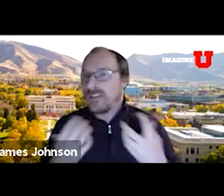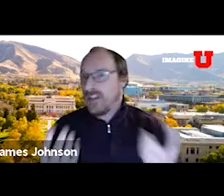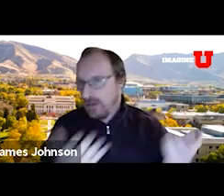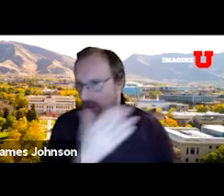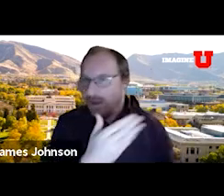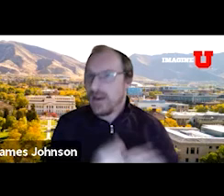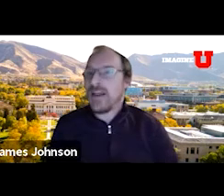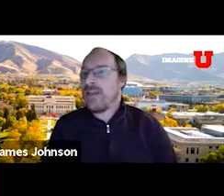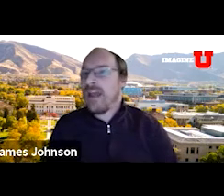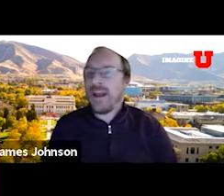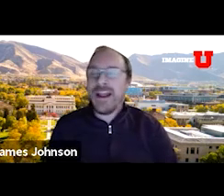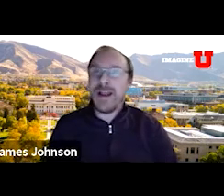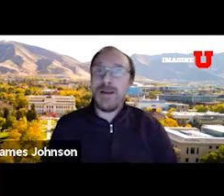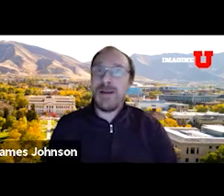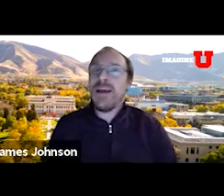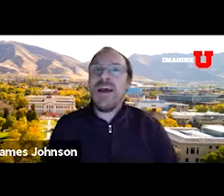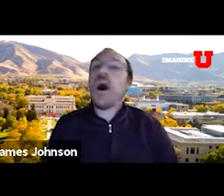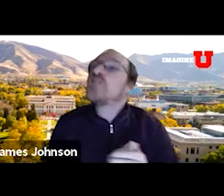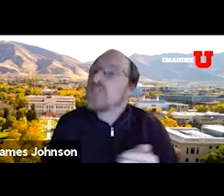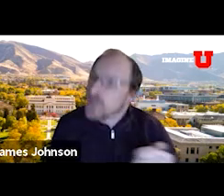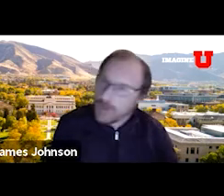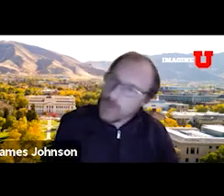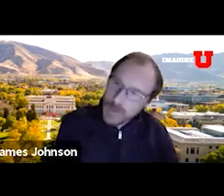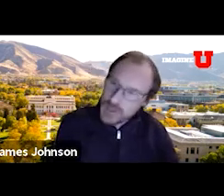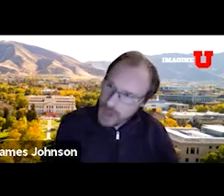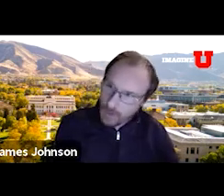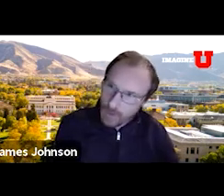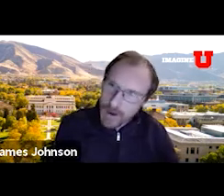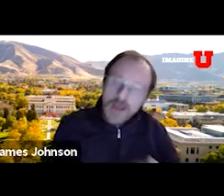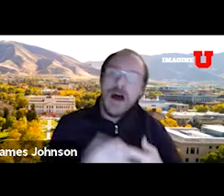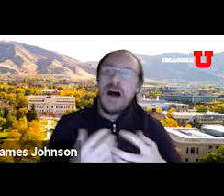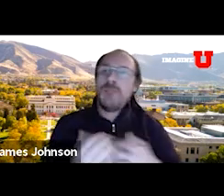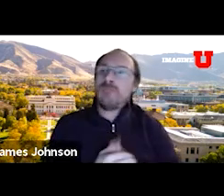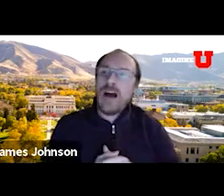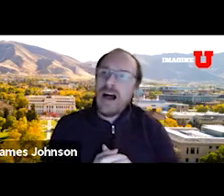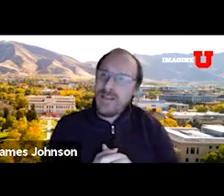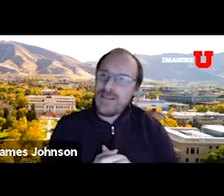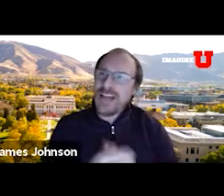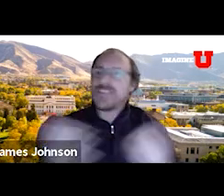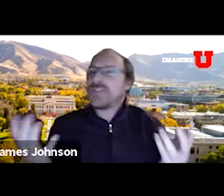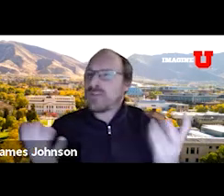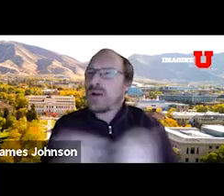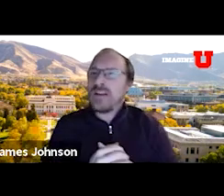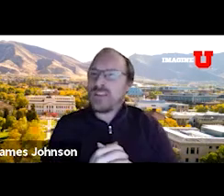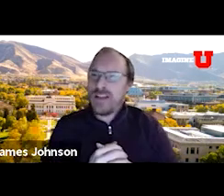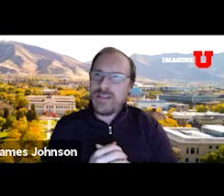is than he understood when he was younger, that's what I'm going to say,